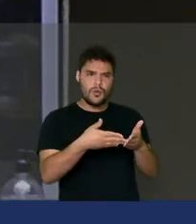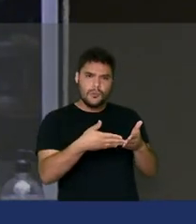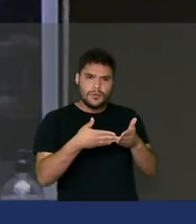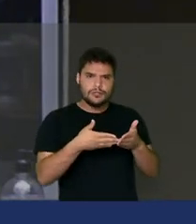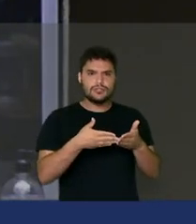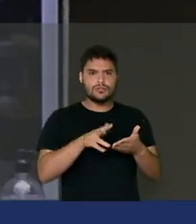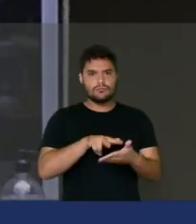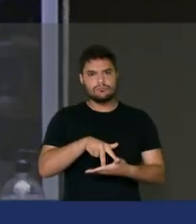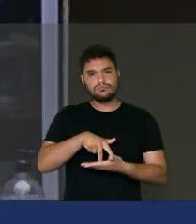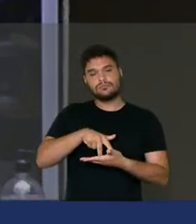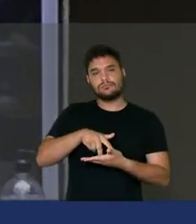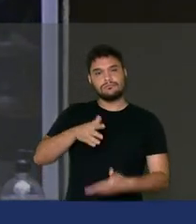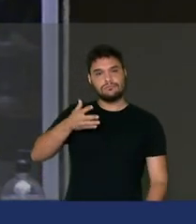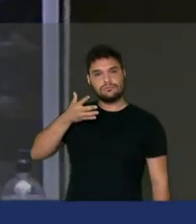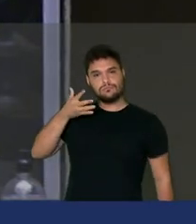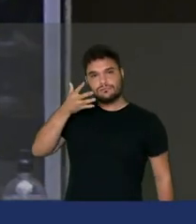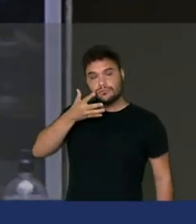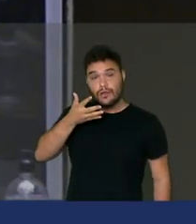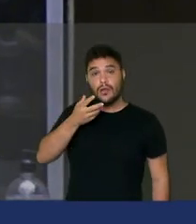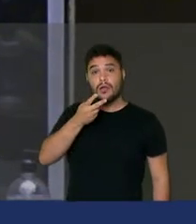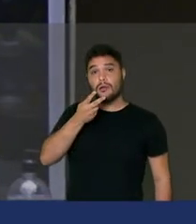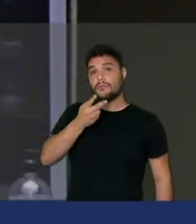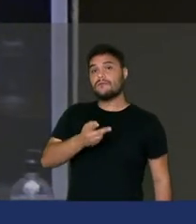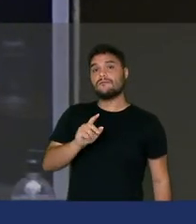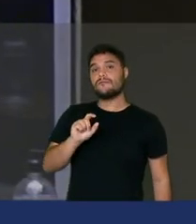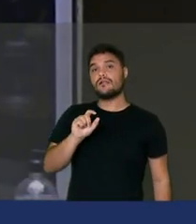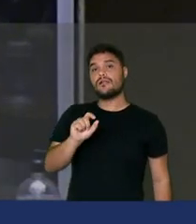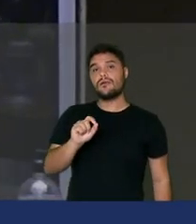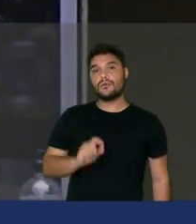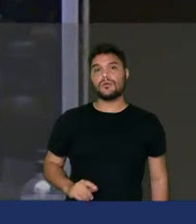LIRA. HOJE EU PEDI A PALAVRA AQUI NA TRIBUNA PARA FALAR A RESPEITO DE UMA GRANDE EMPRESA